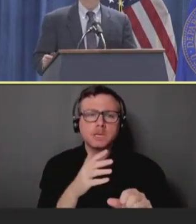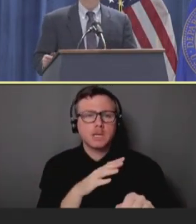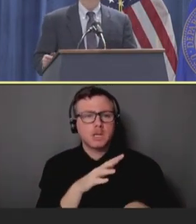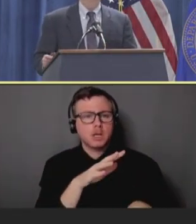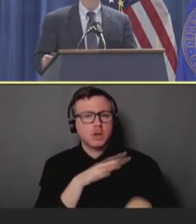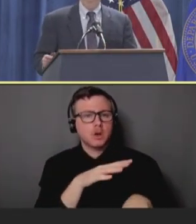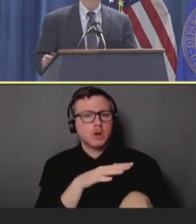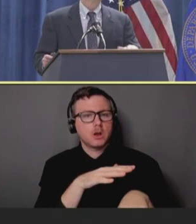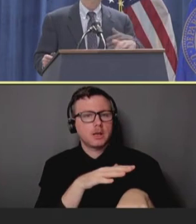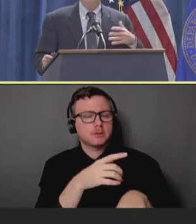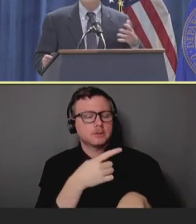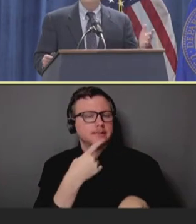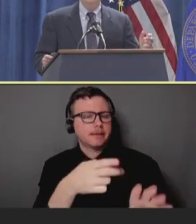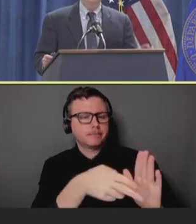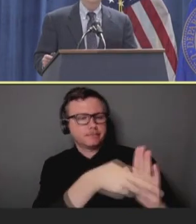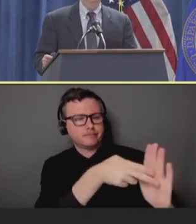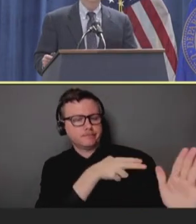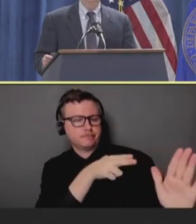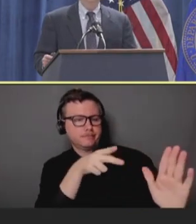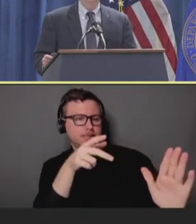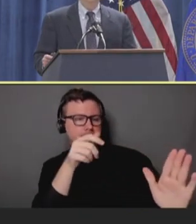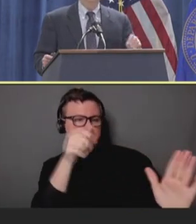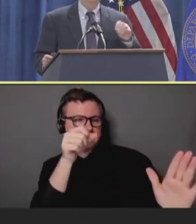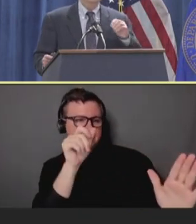it failed miserably.